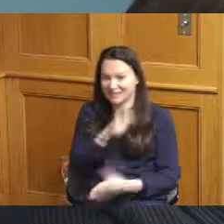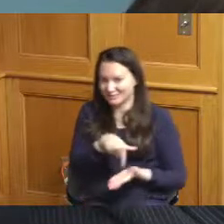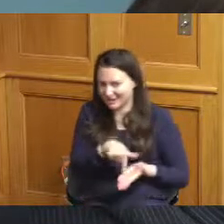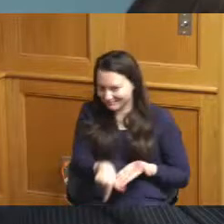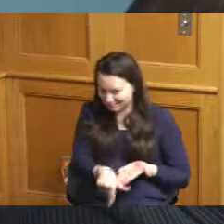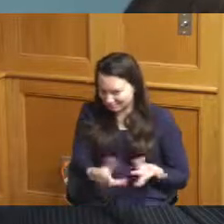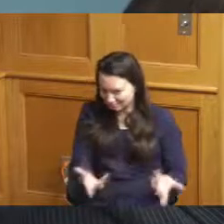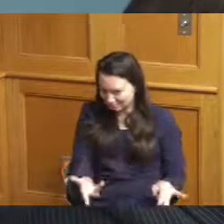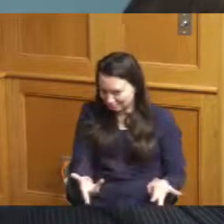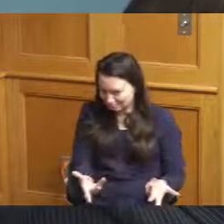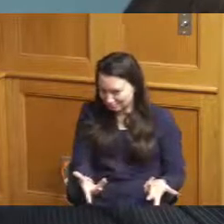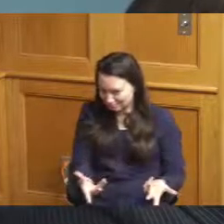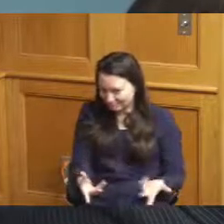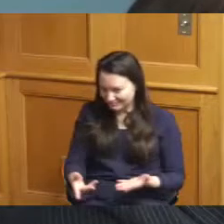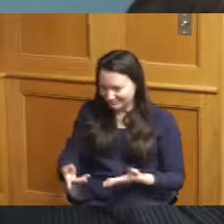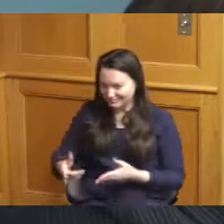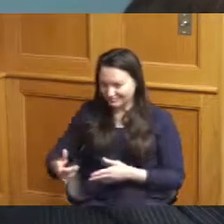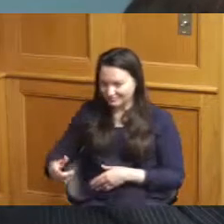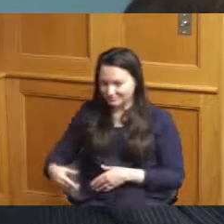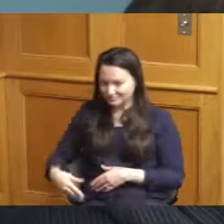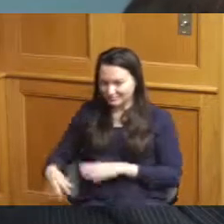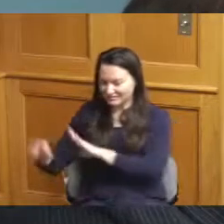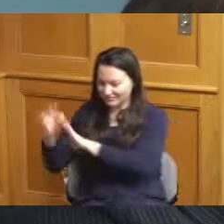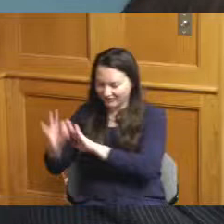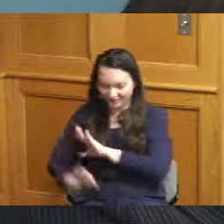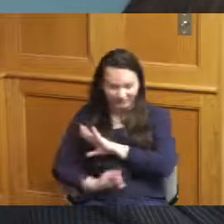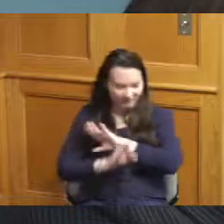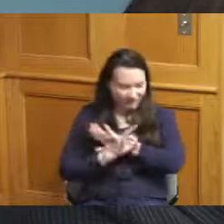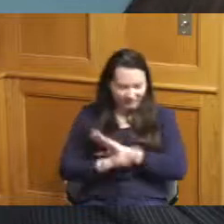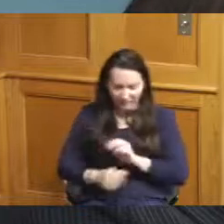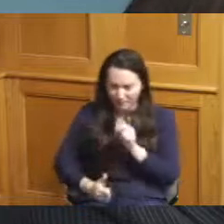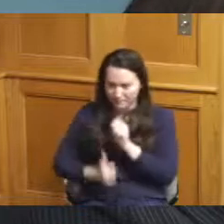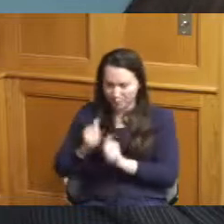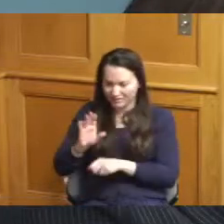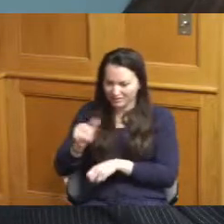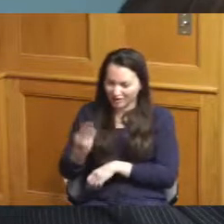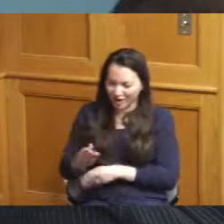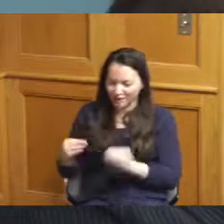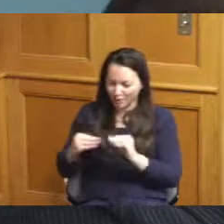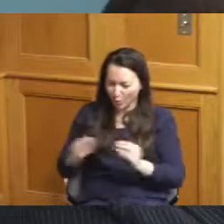we lose on both ends we're trying to get you know more jobs bring more you know we're trying to use